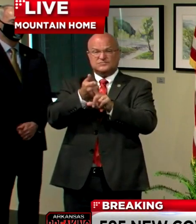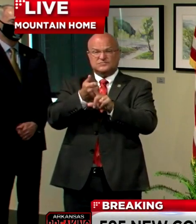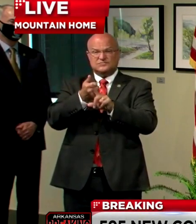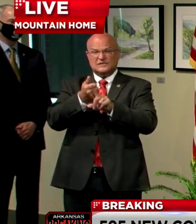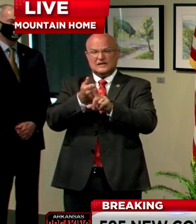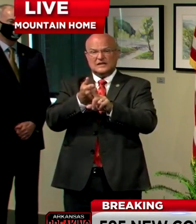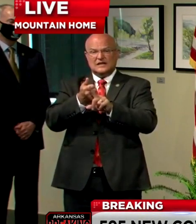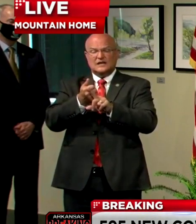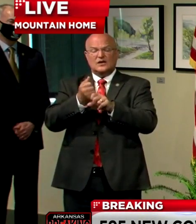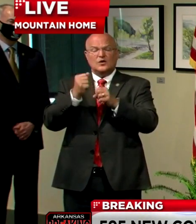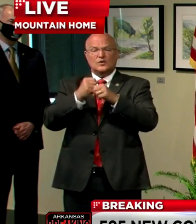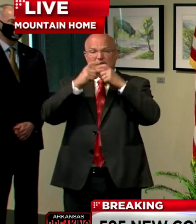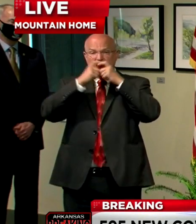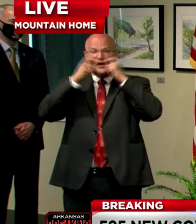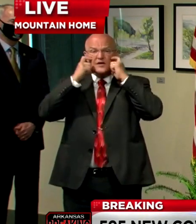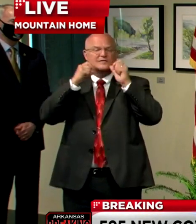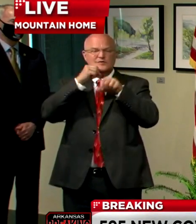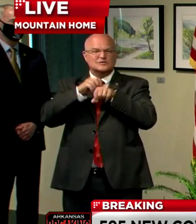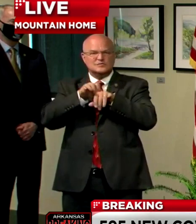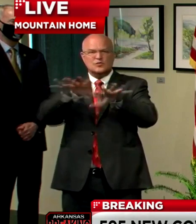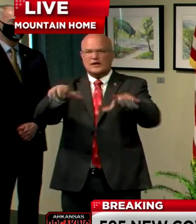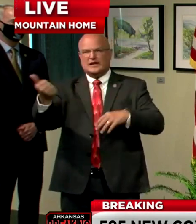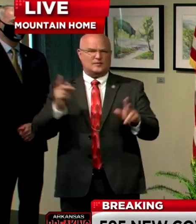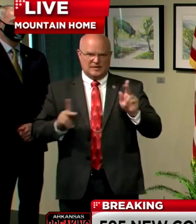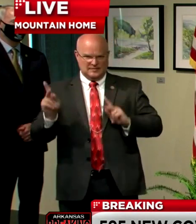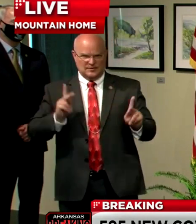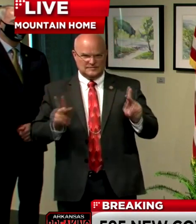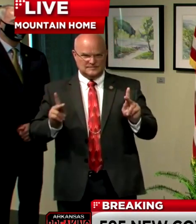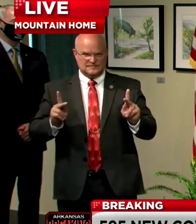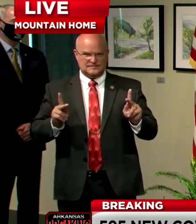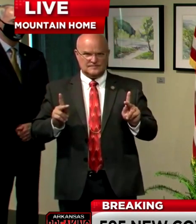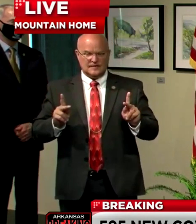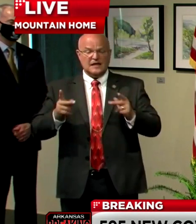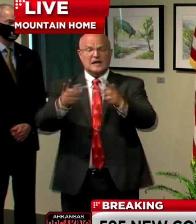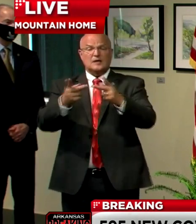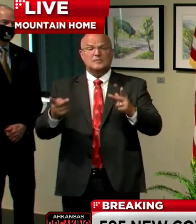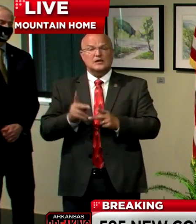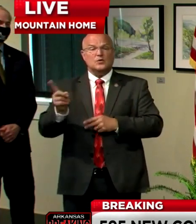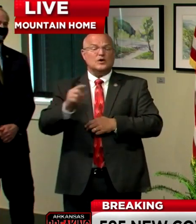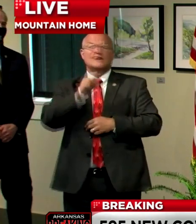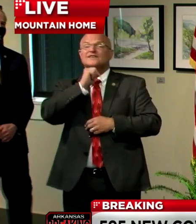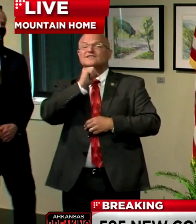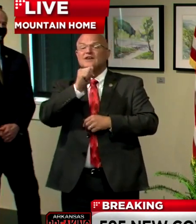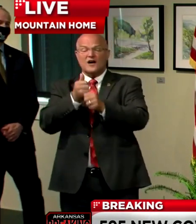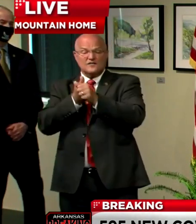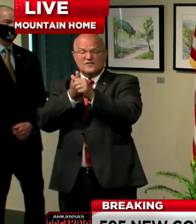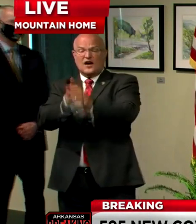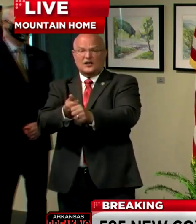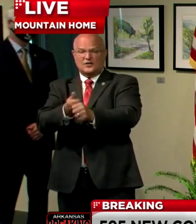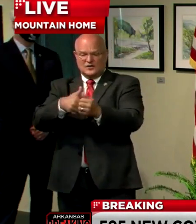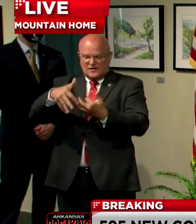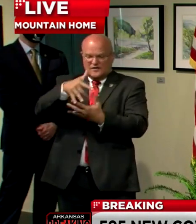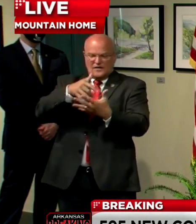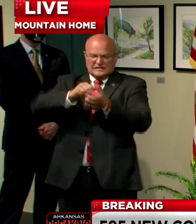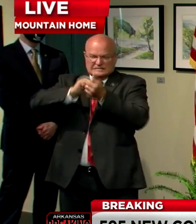OF COVID-19 AND EVEN IF THERE IS SOMEONE WHO IS INFECTED,